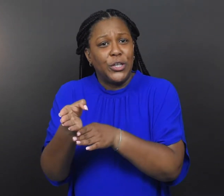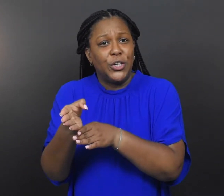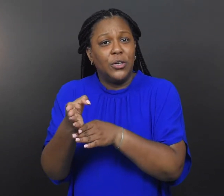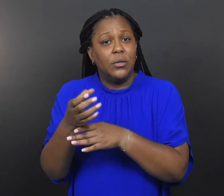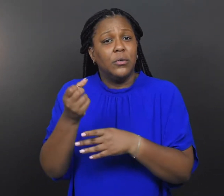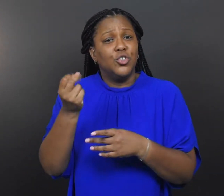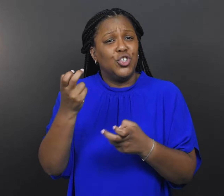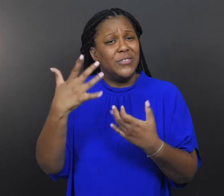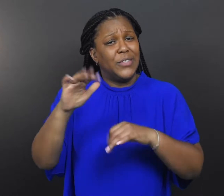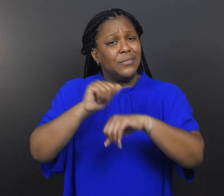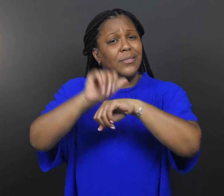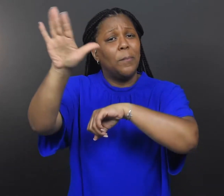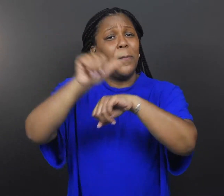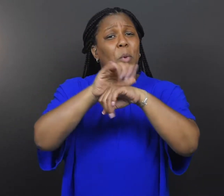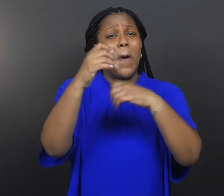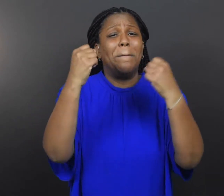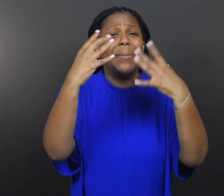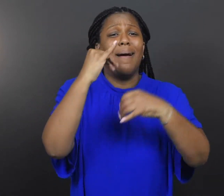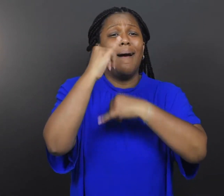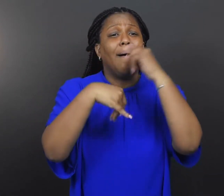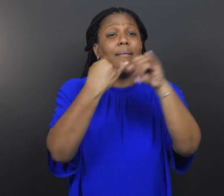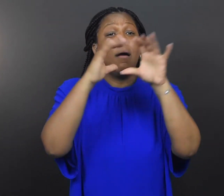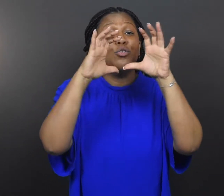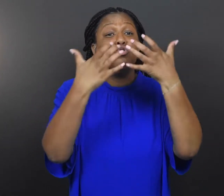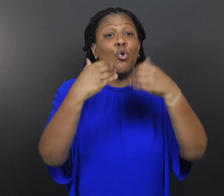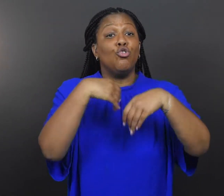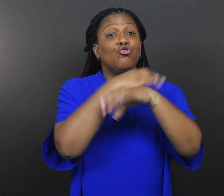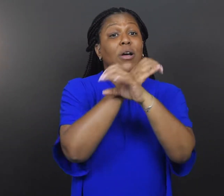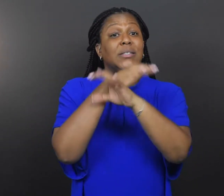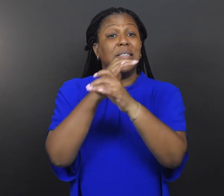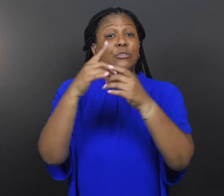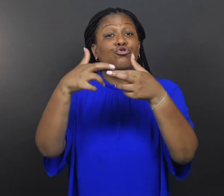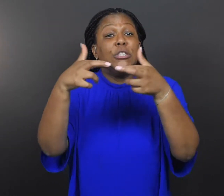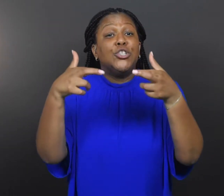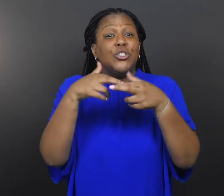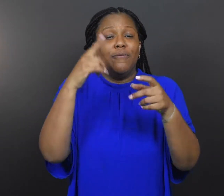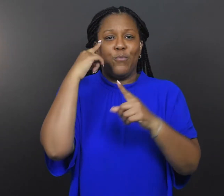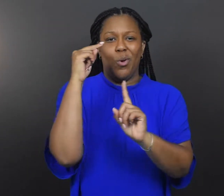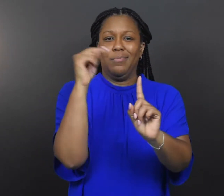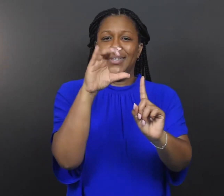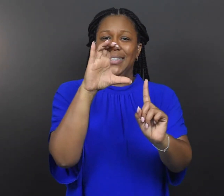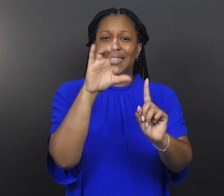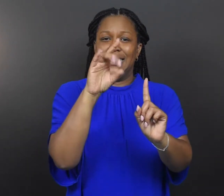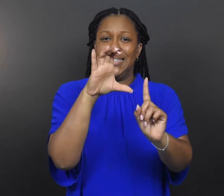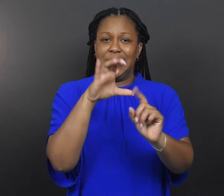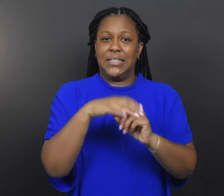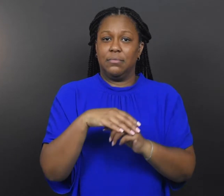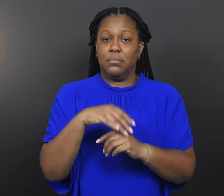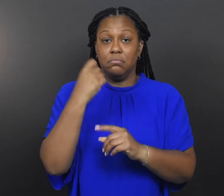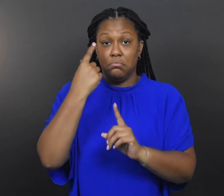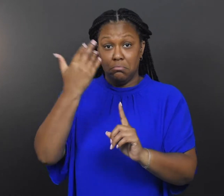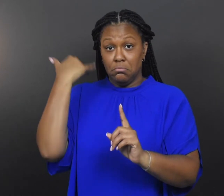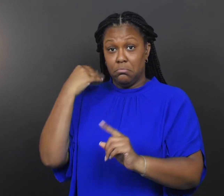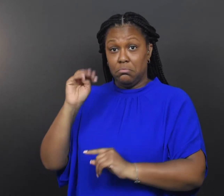She had deployed to many international crisis regions for CDC, but in March, as the United